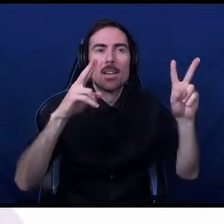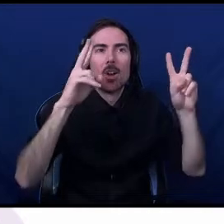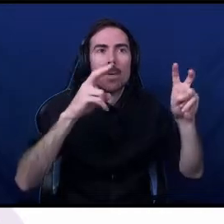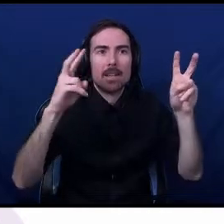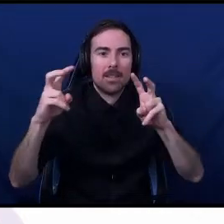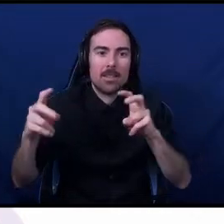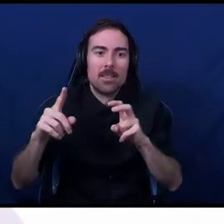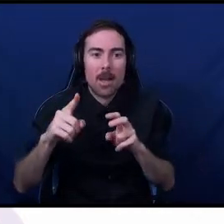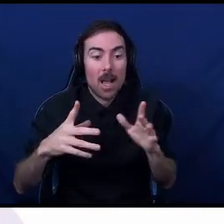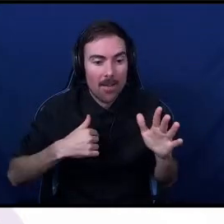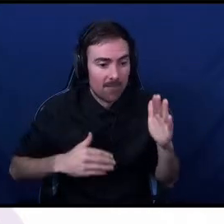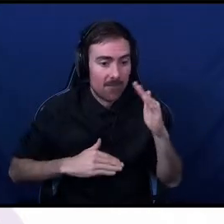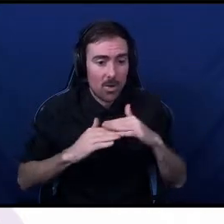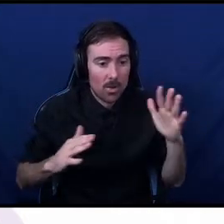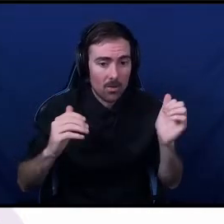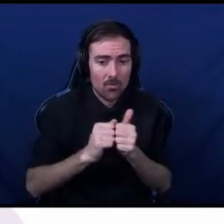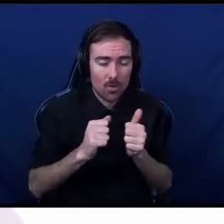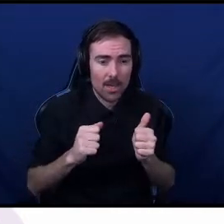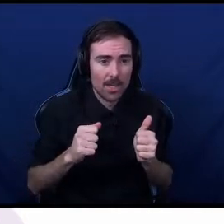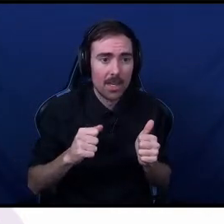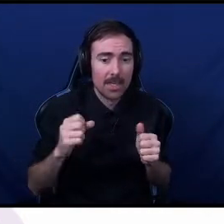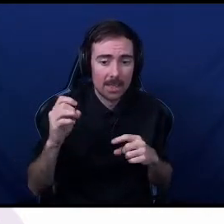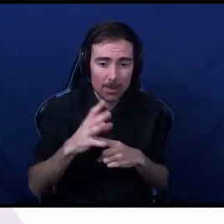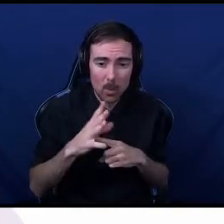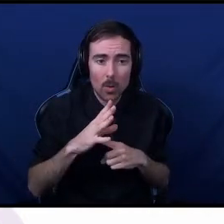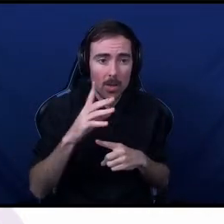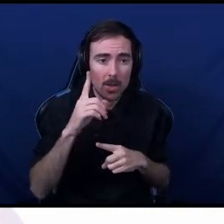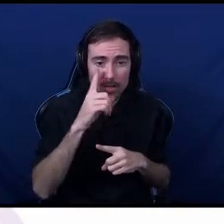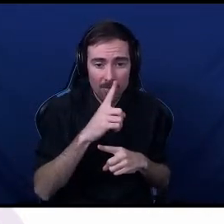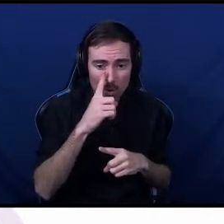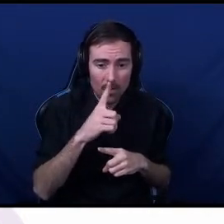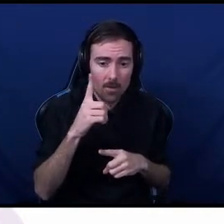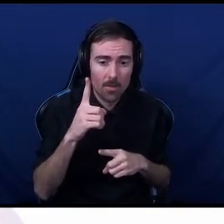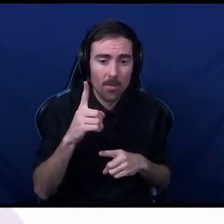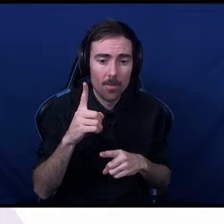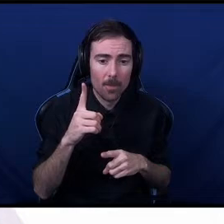got all the brains on some of the big challenges that we're actually dealing with, then we're cutting ourselves short.